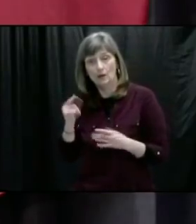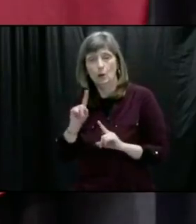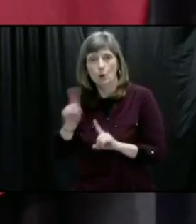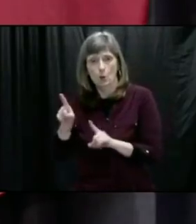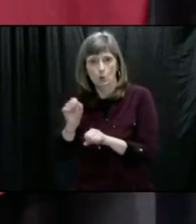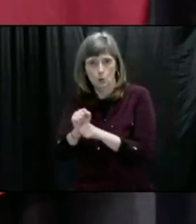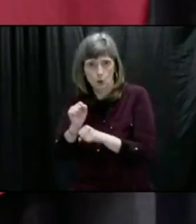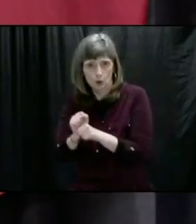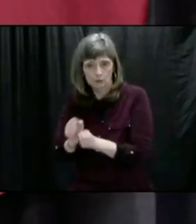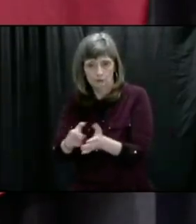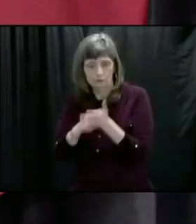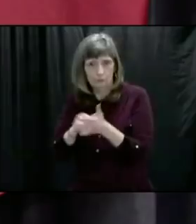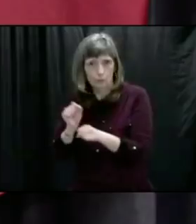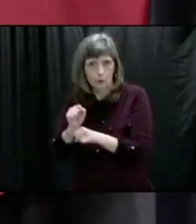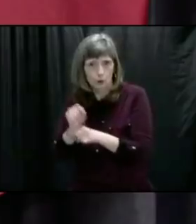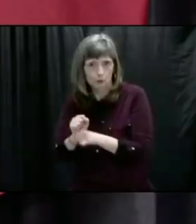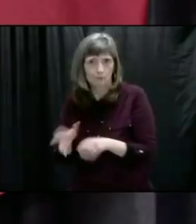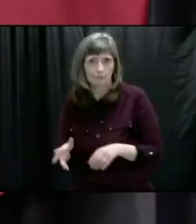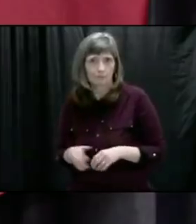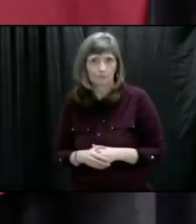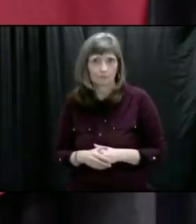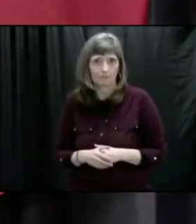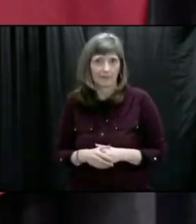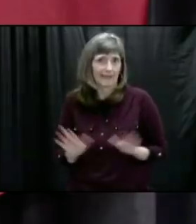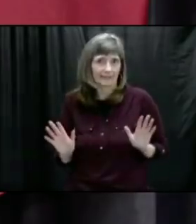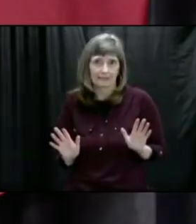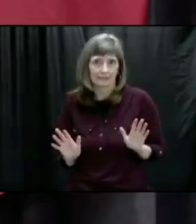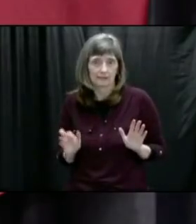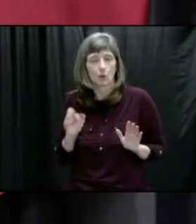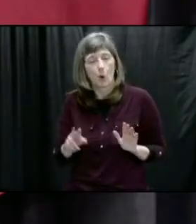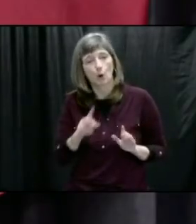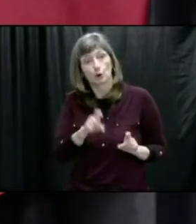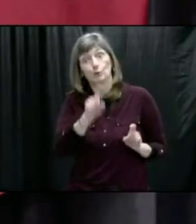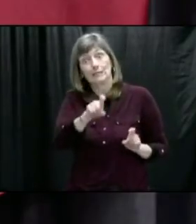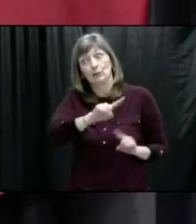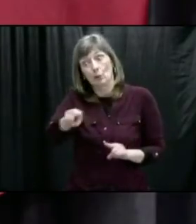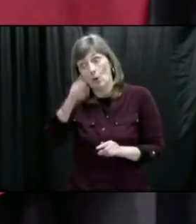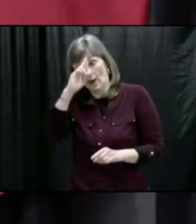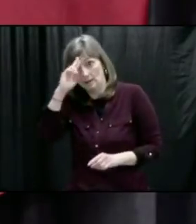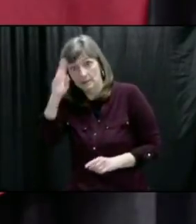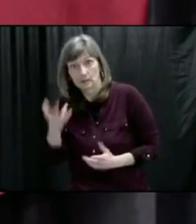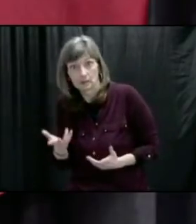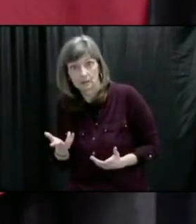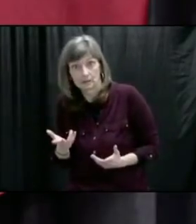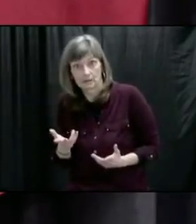THE ROAD THIS WEEKEND SHOULD BE FOR YOUR OWN IMMEDIATE HEALTH